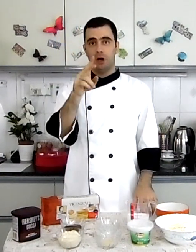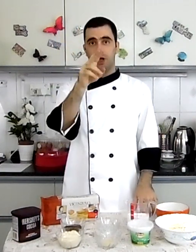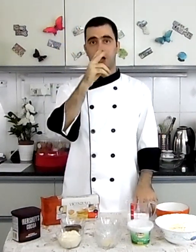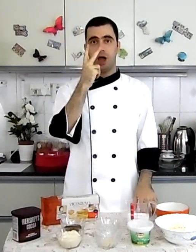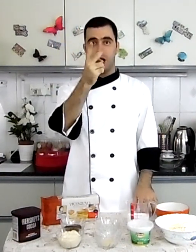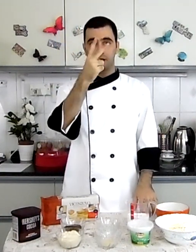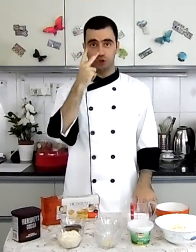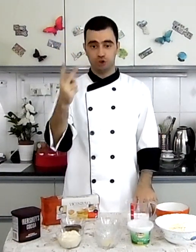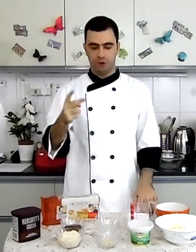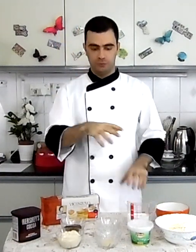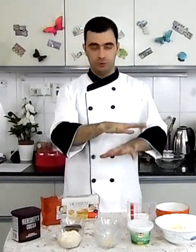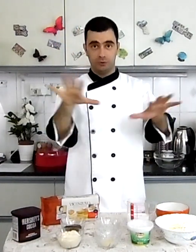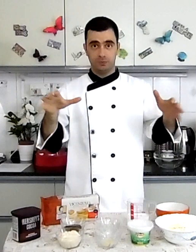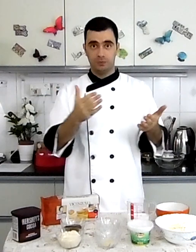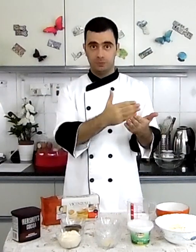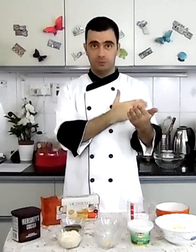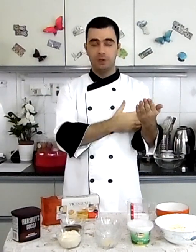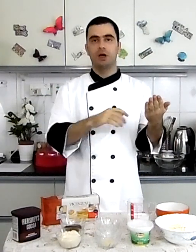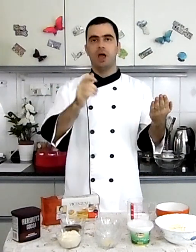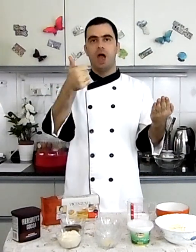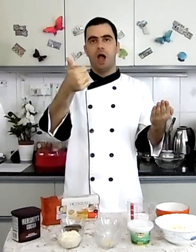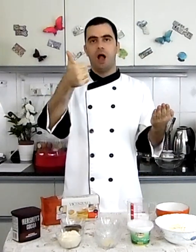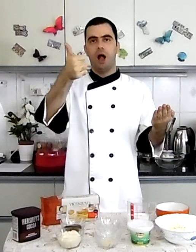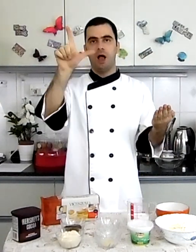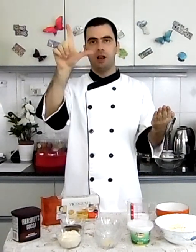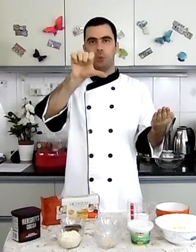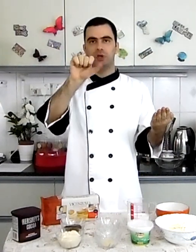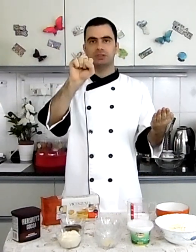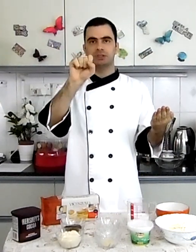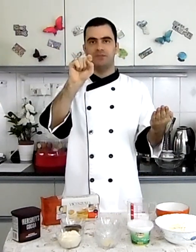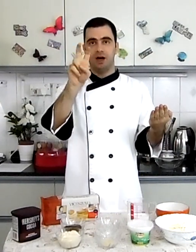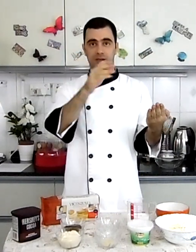we will present the recipe next سنعرض الوصفة بعد شوي